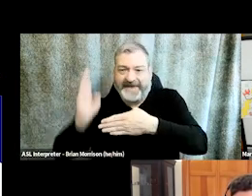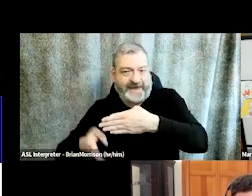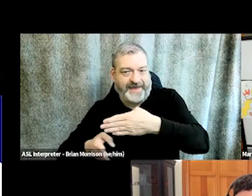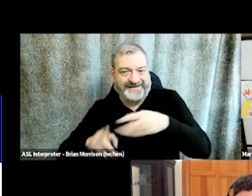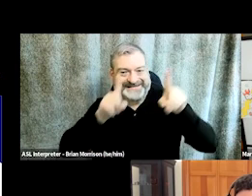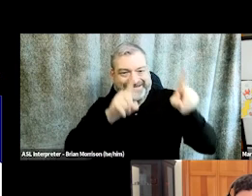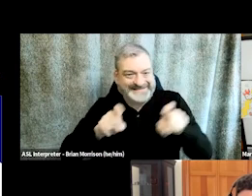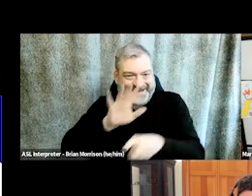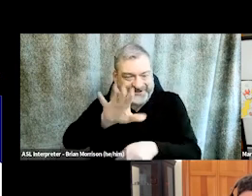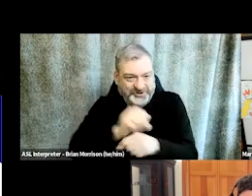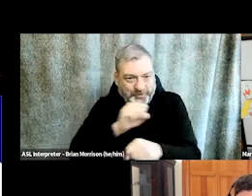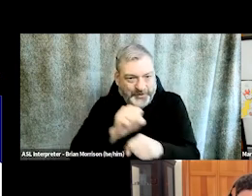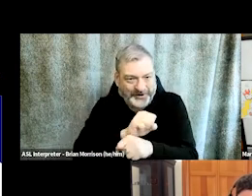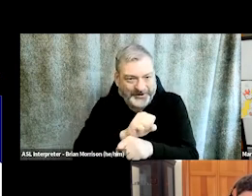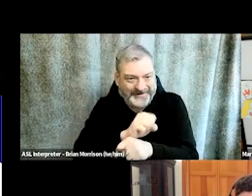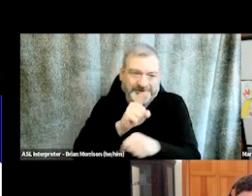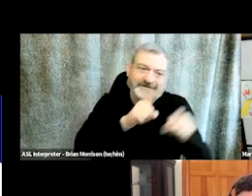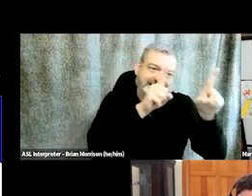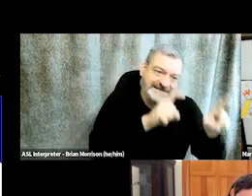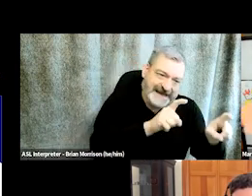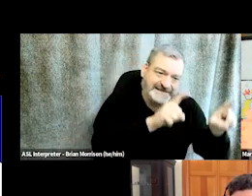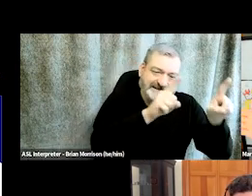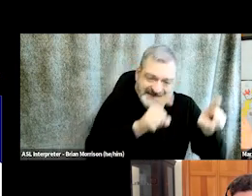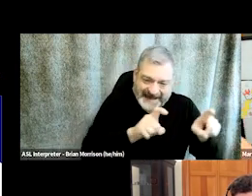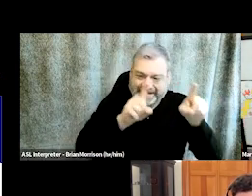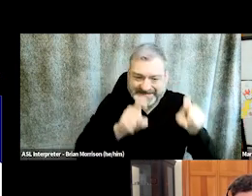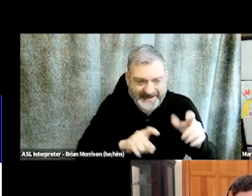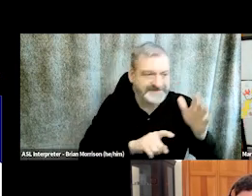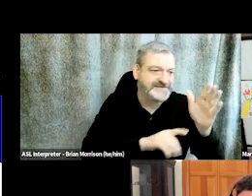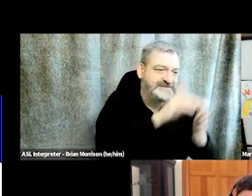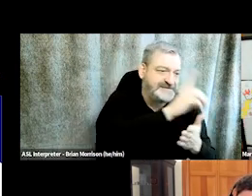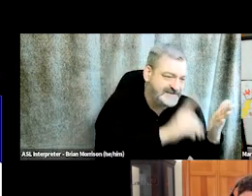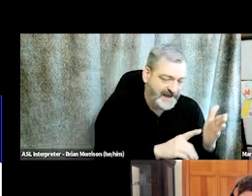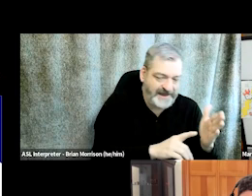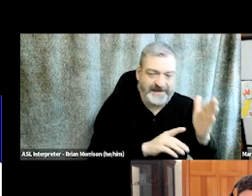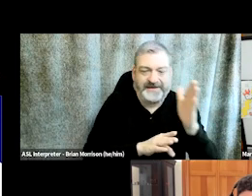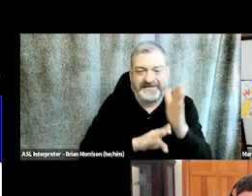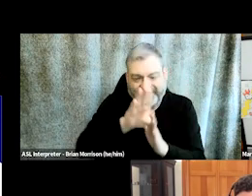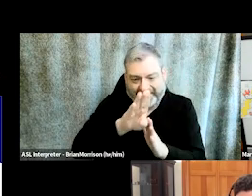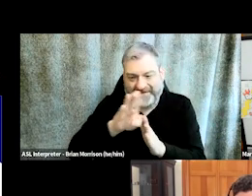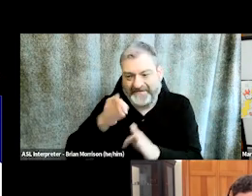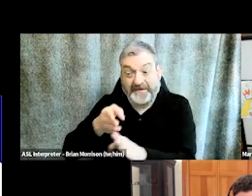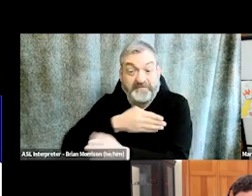You can test it at design, you can test it at development, you can test it before release. And if you have accessibility tests built